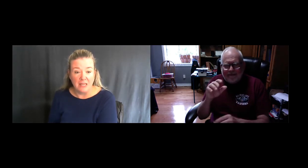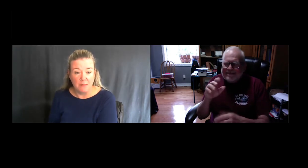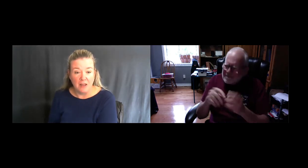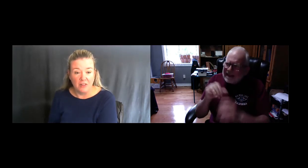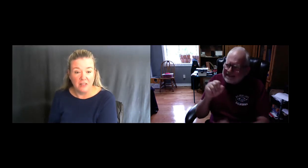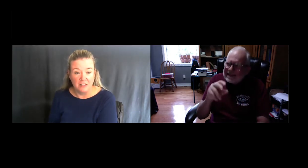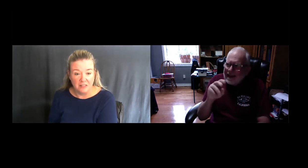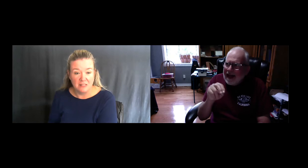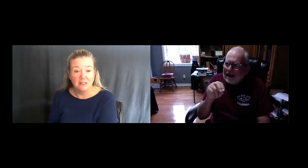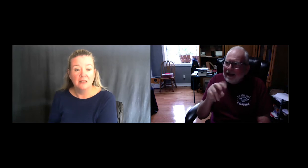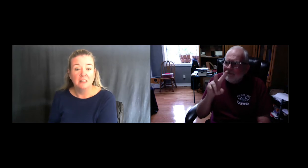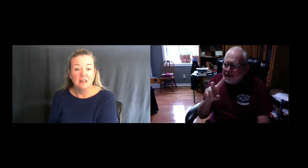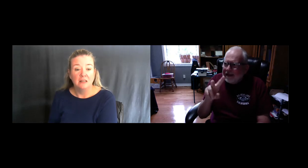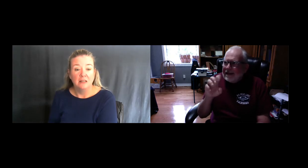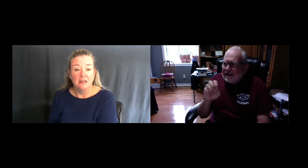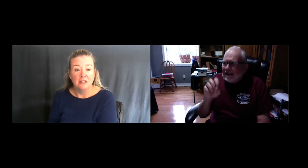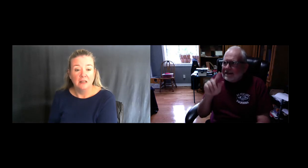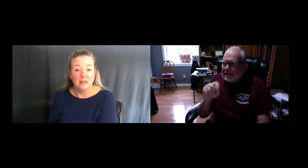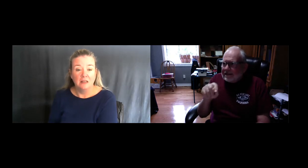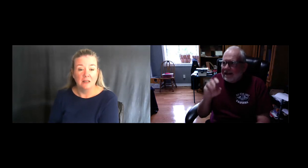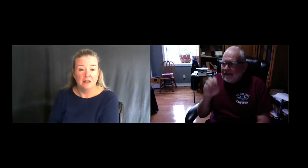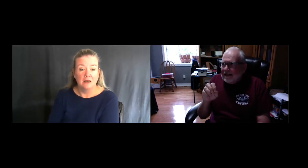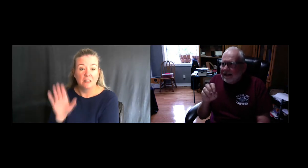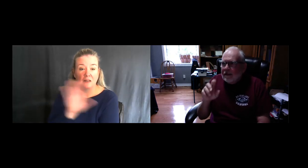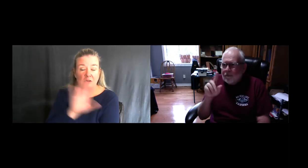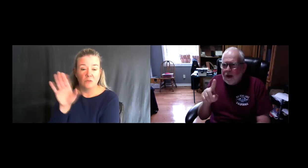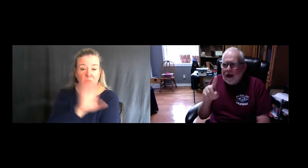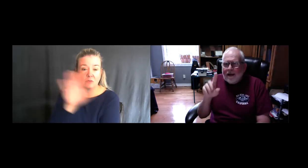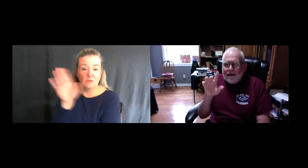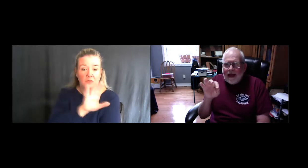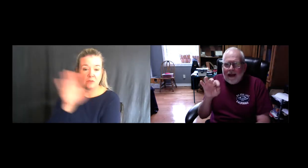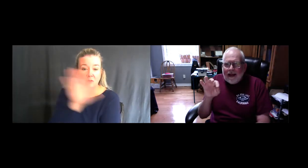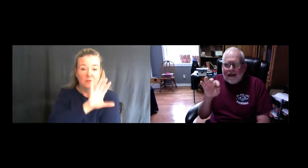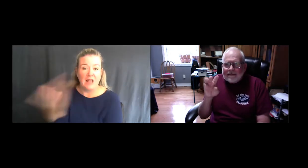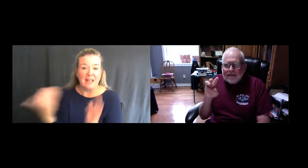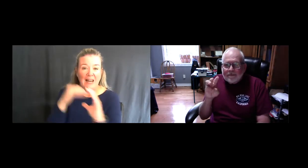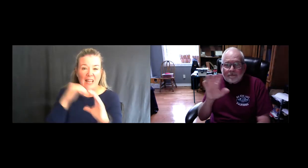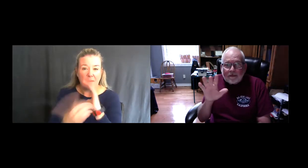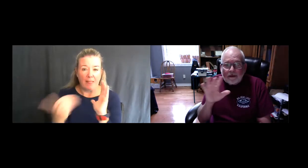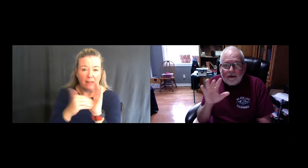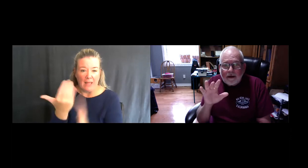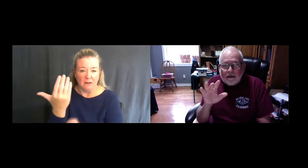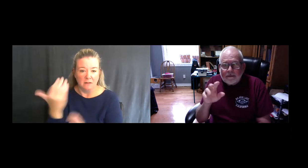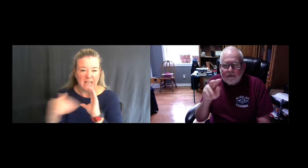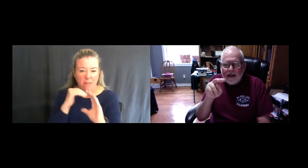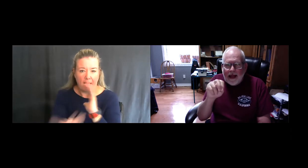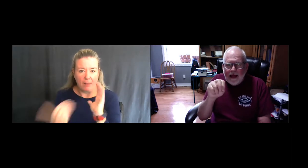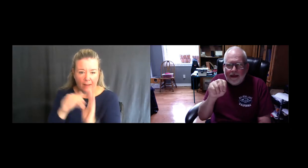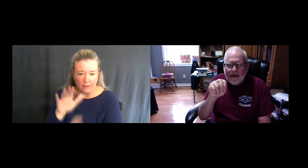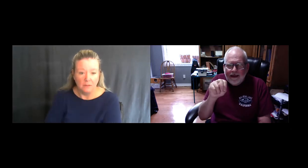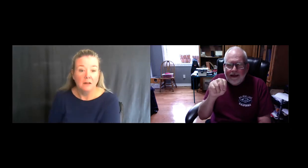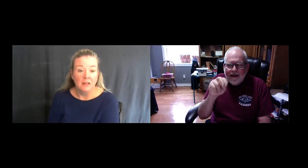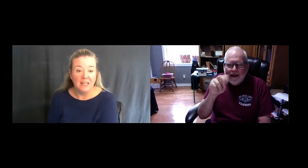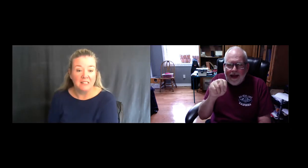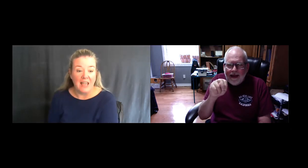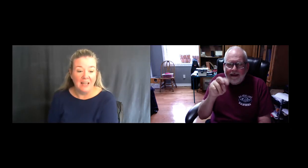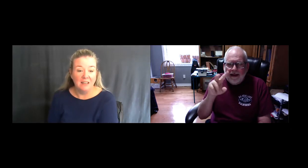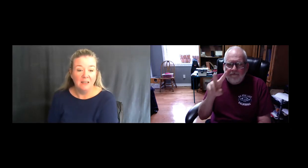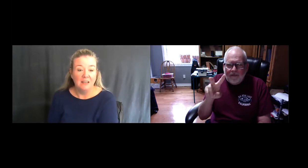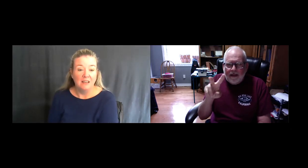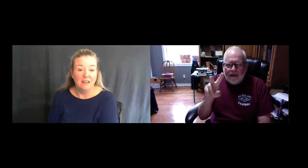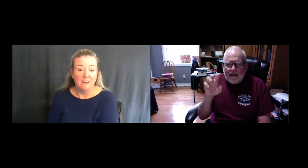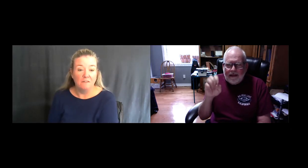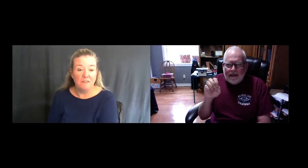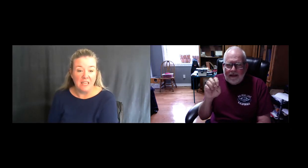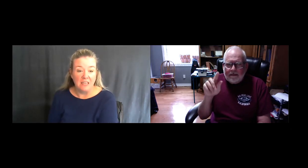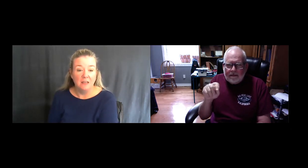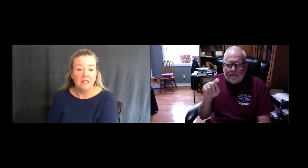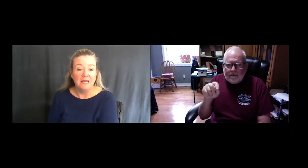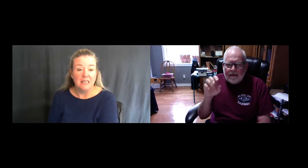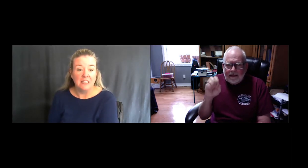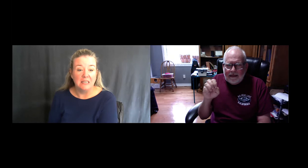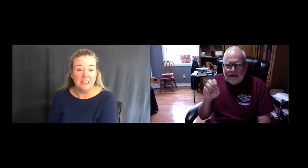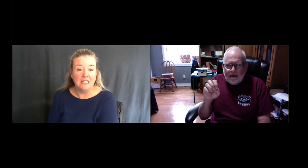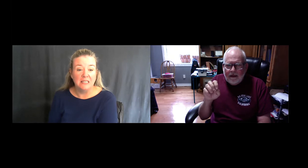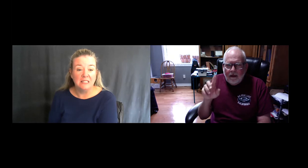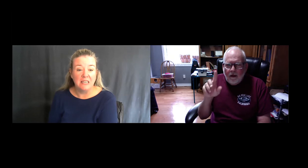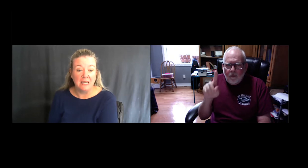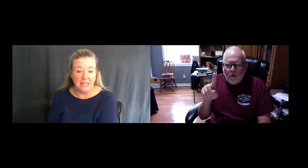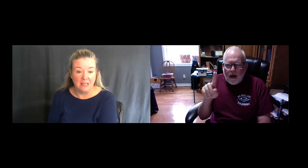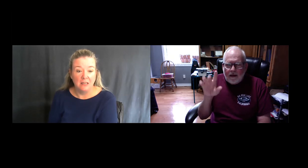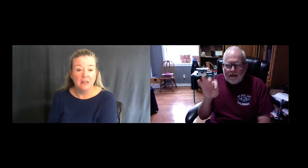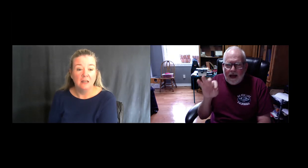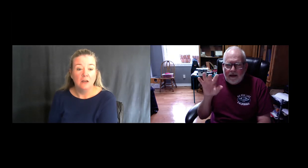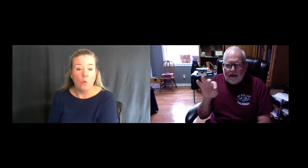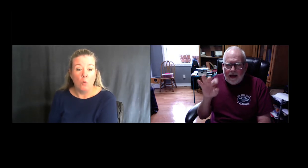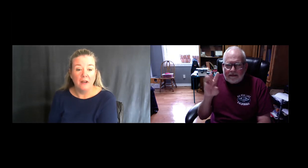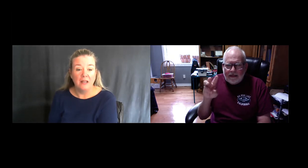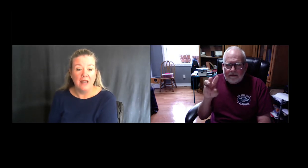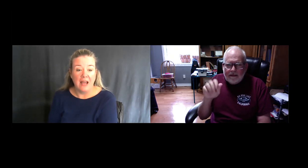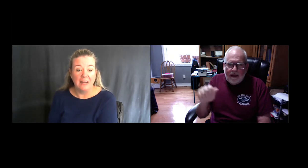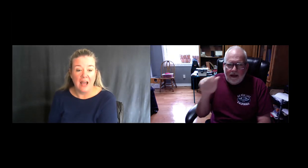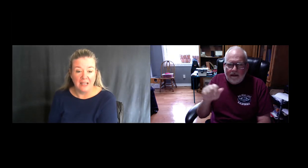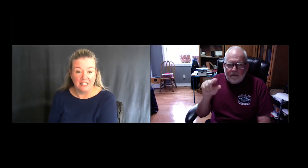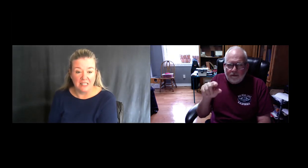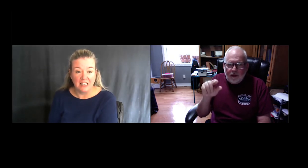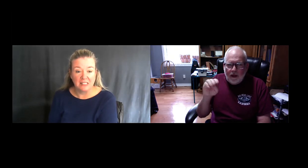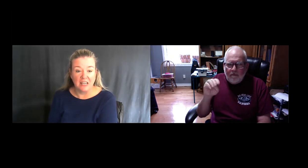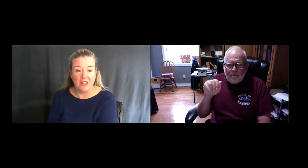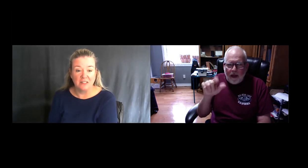email